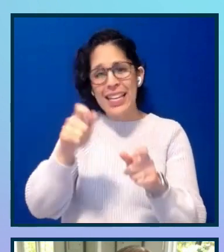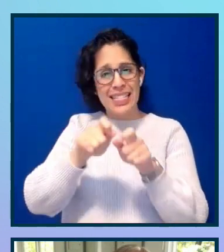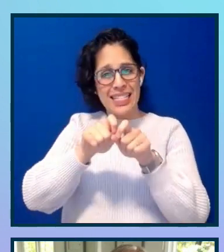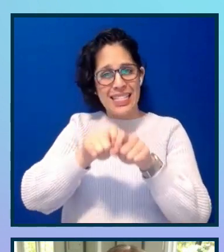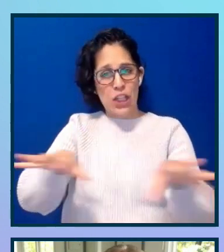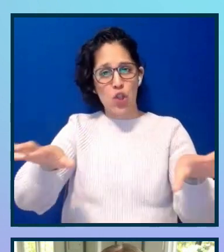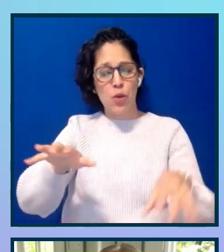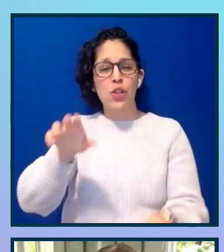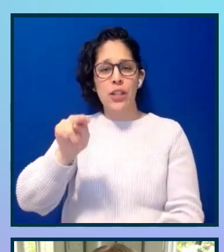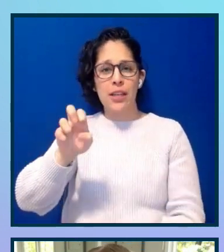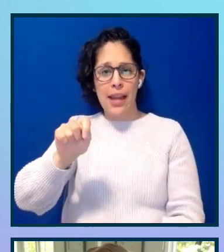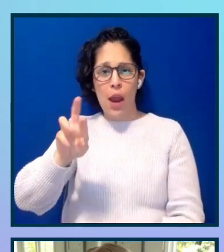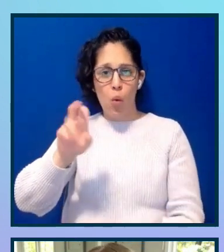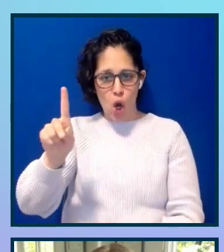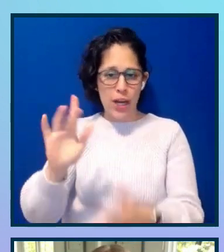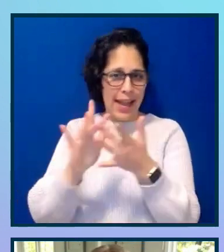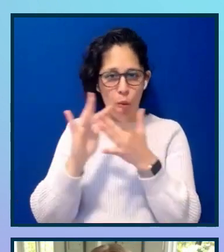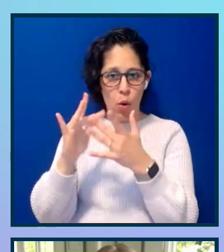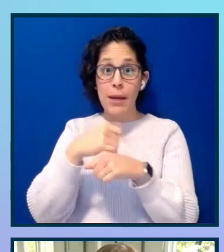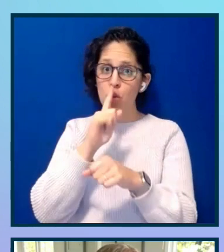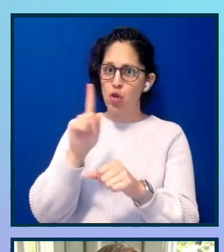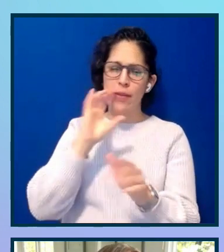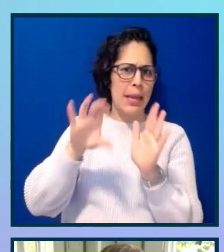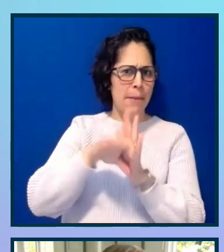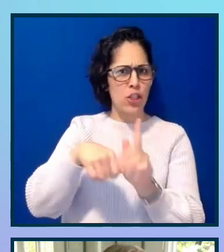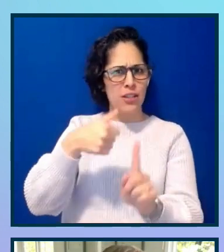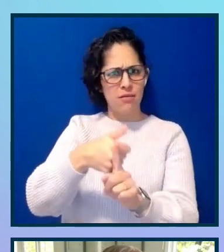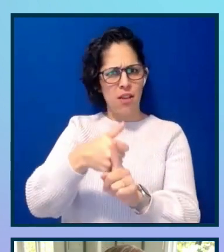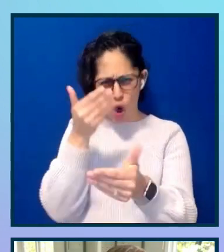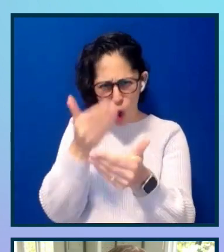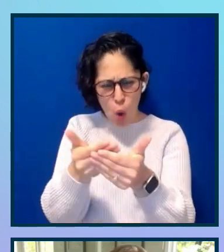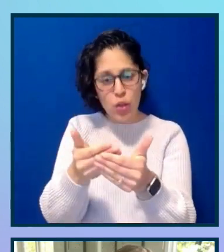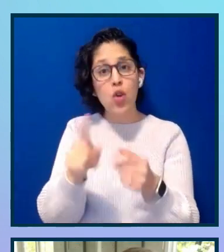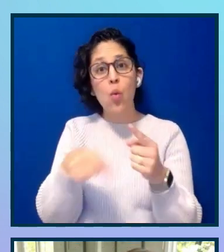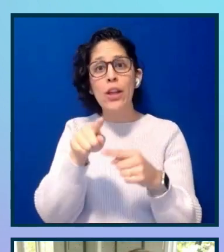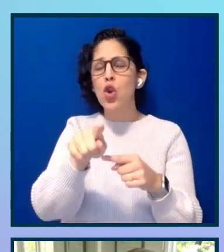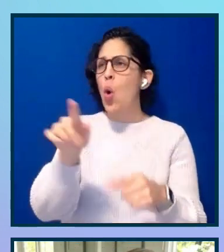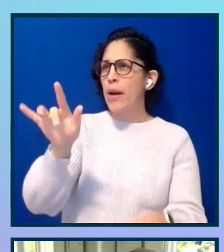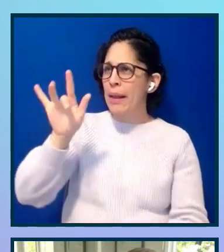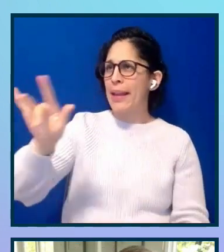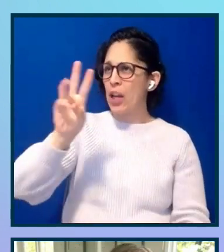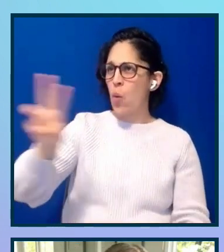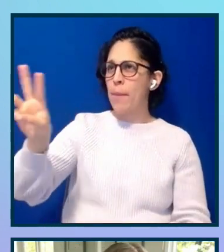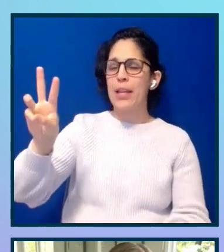What those do is make sure that the images are close to you so when you're grabbing a web page, it doesn't have to go halfway around the world